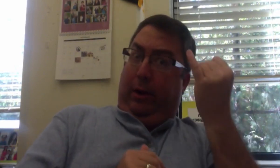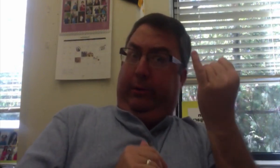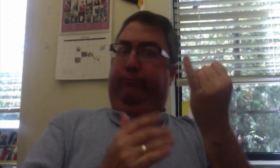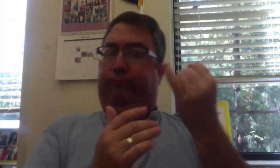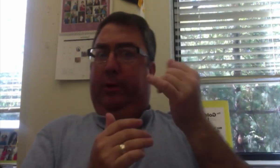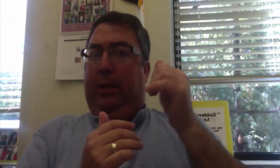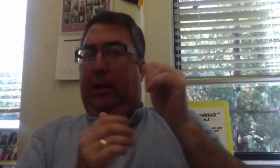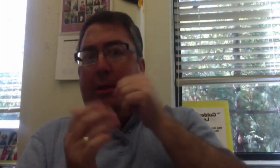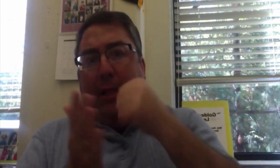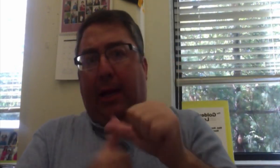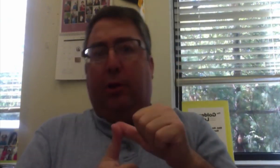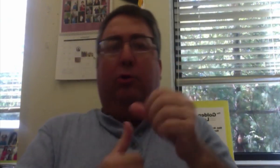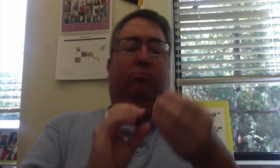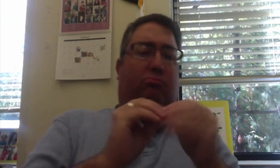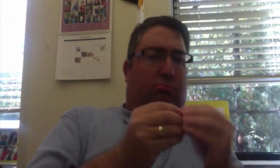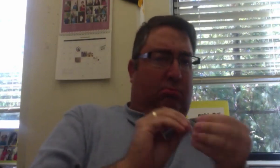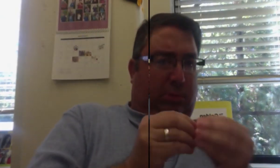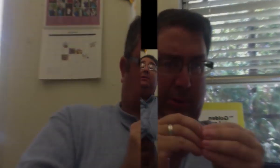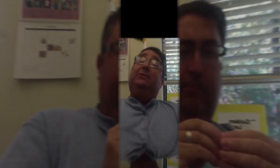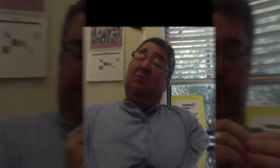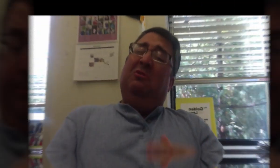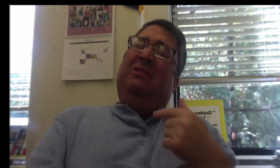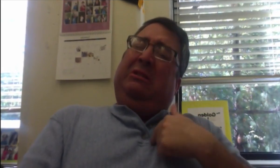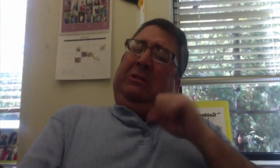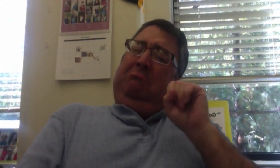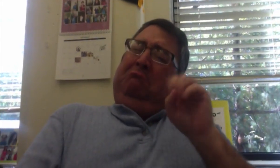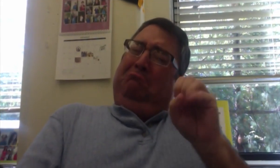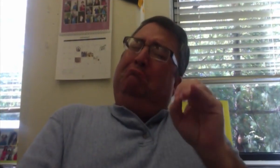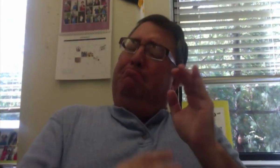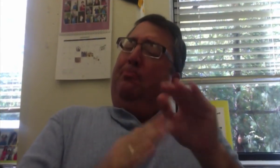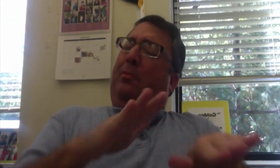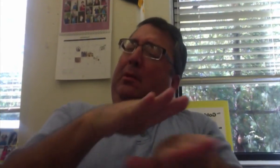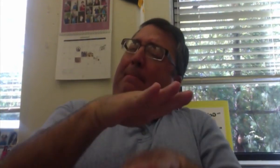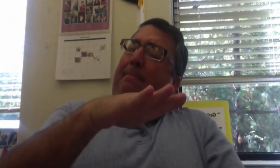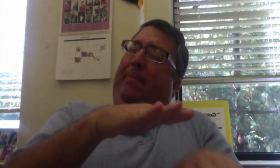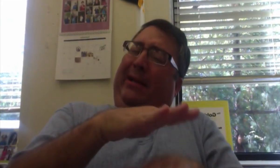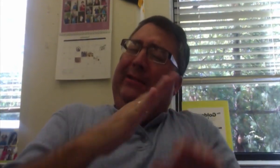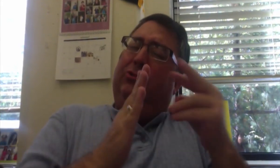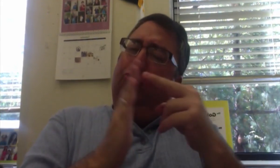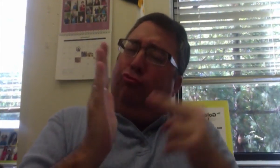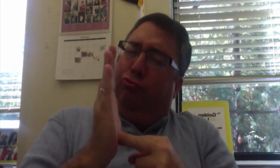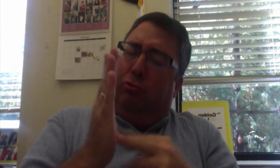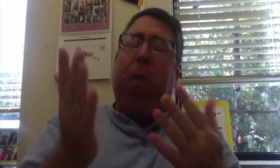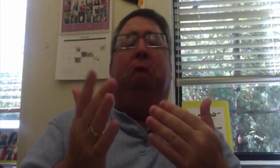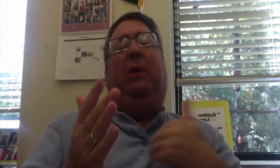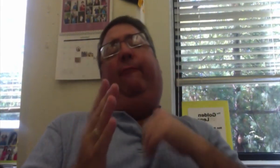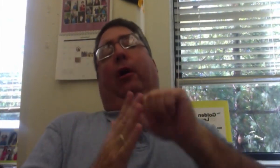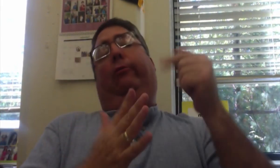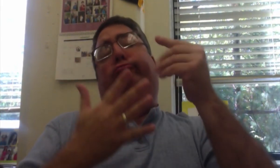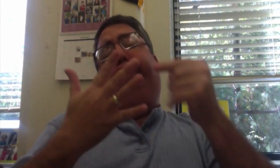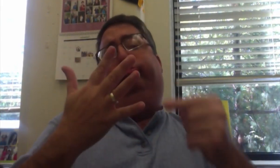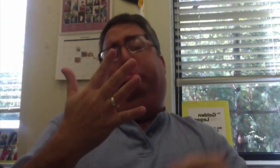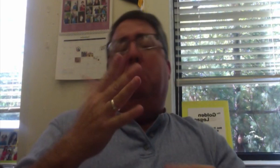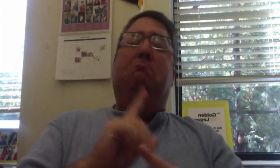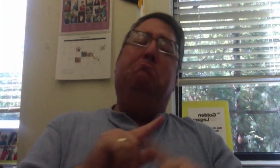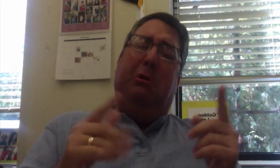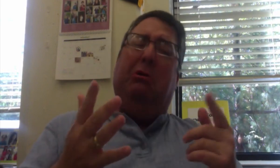I've given you the basic rules -- there are others, but